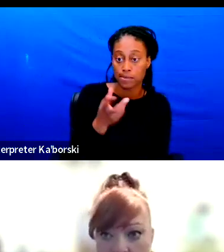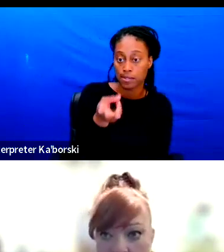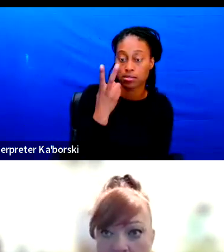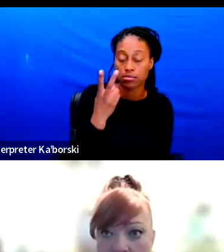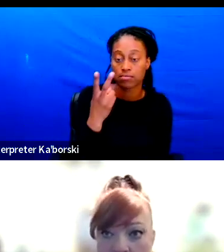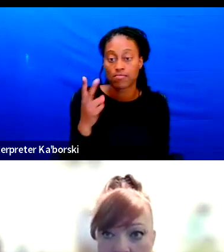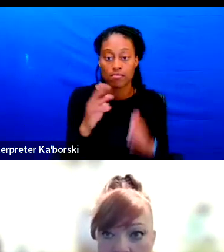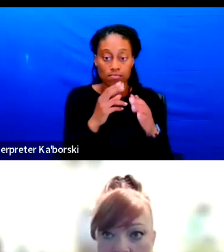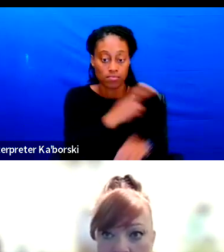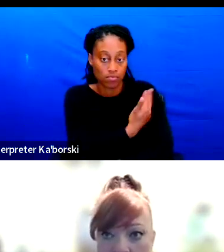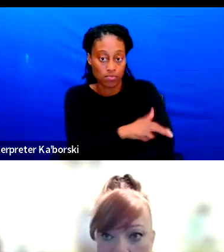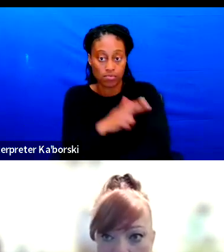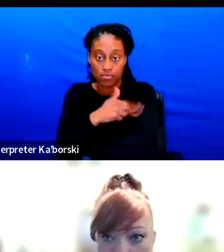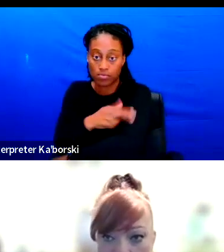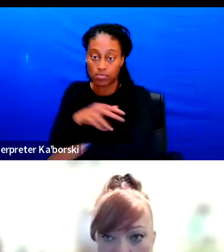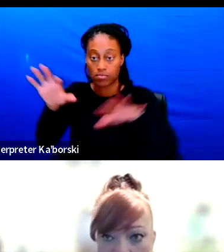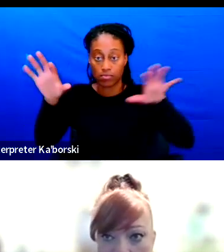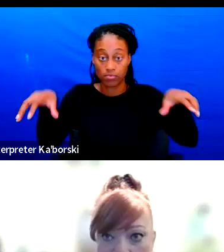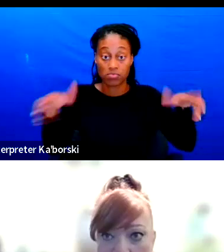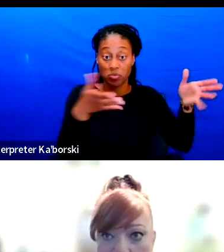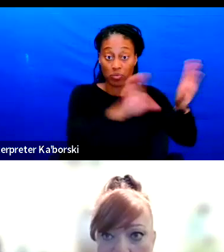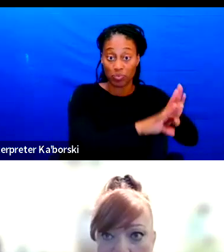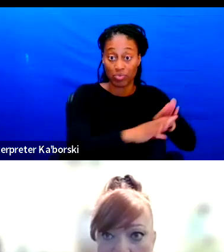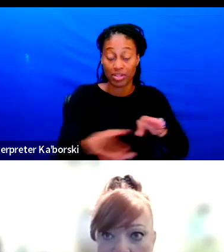Kyle Kleist: in my service area that closed, announced closing. So.